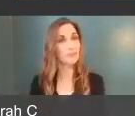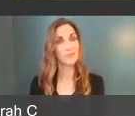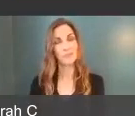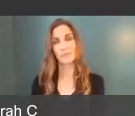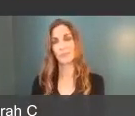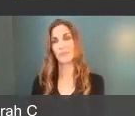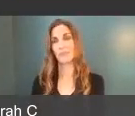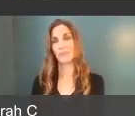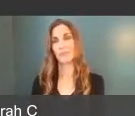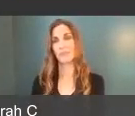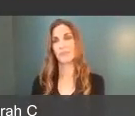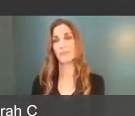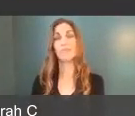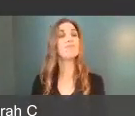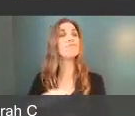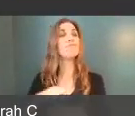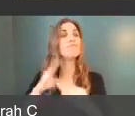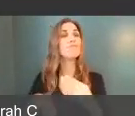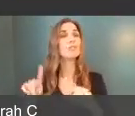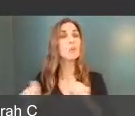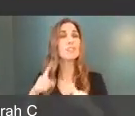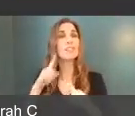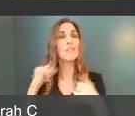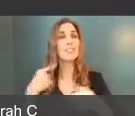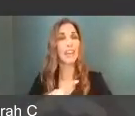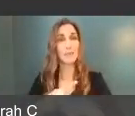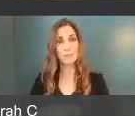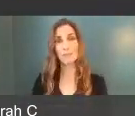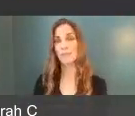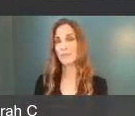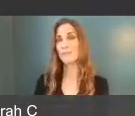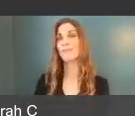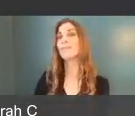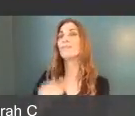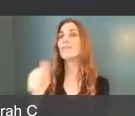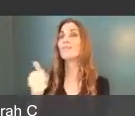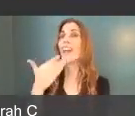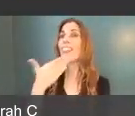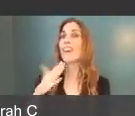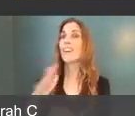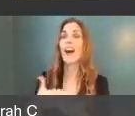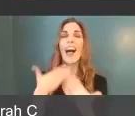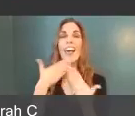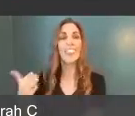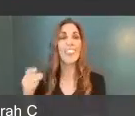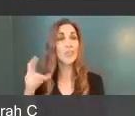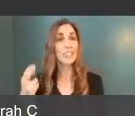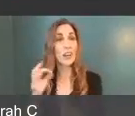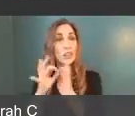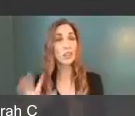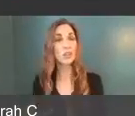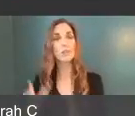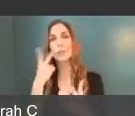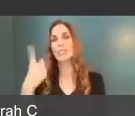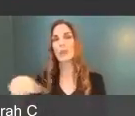[Staff] That concludes our questions for today. [Commissioner Arkoosh] Okay, great. Thank you everybody, thank you Sarah, and we'll see you all next week.